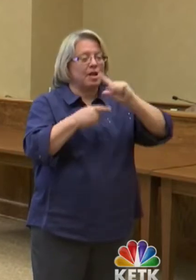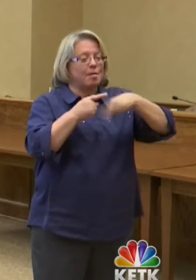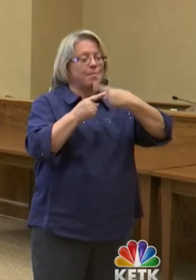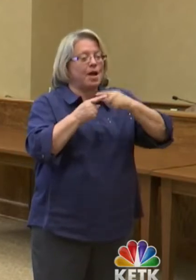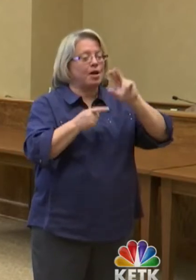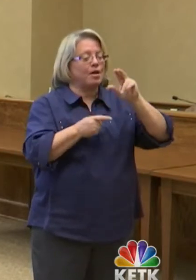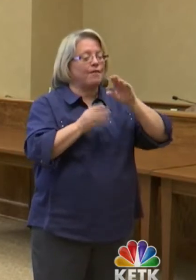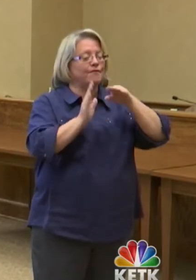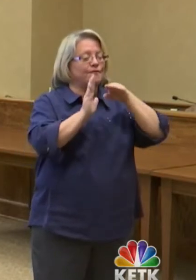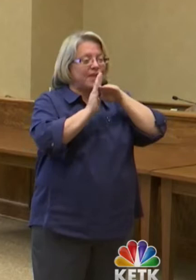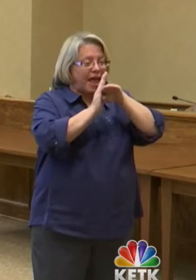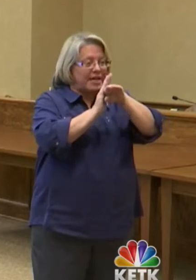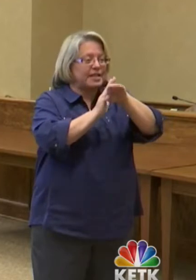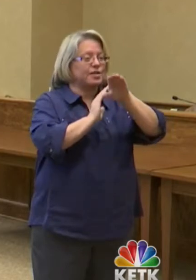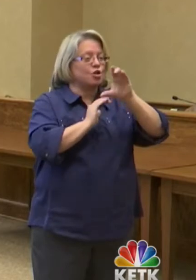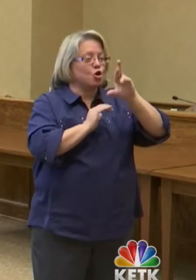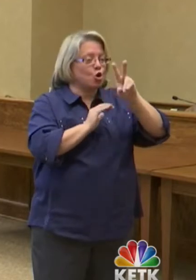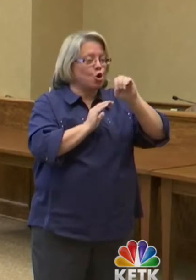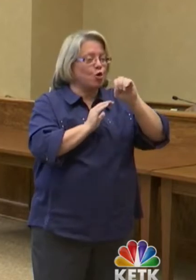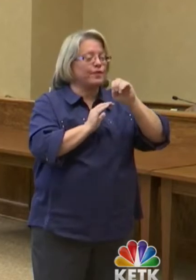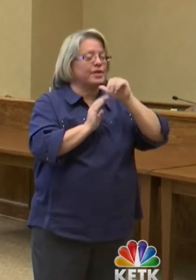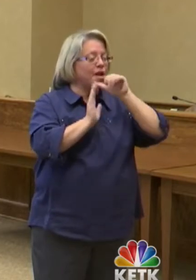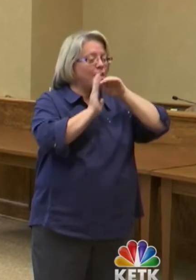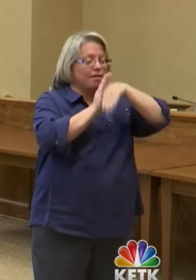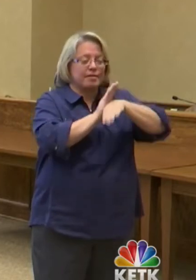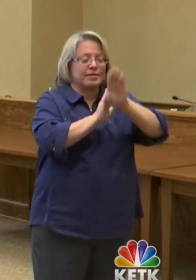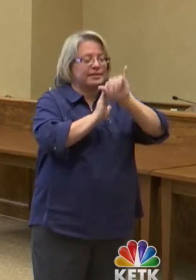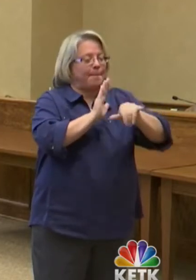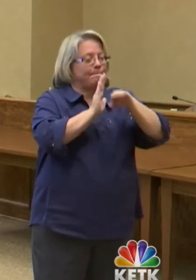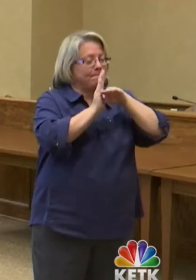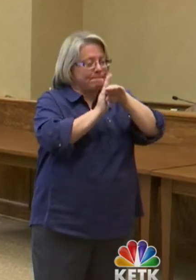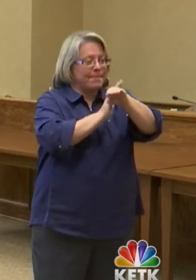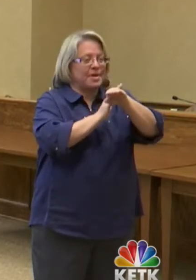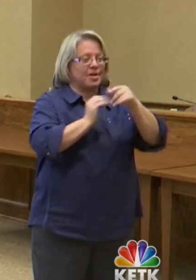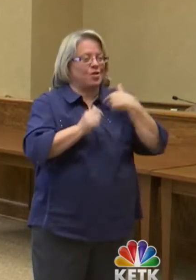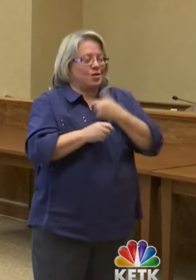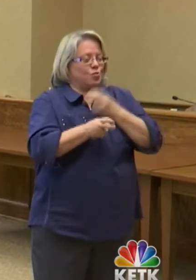LARGE SCALES SCREENING OR